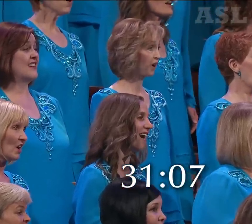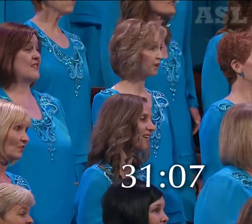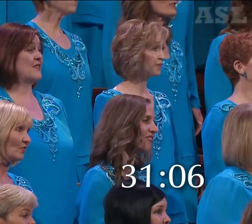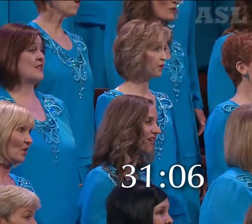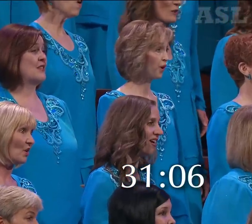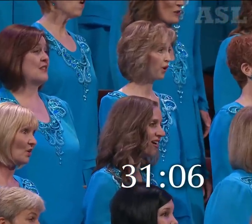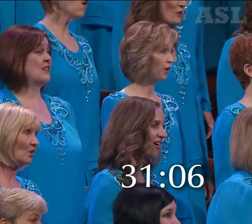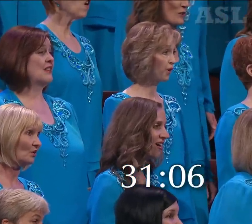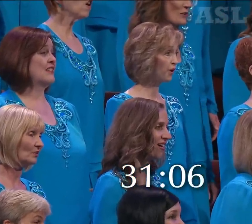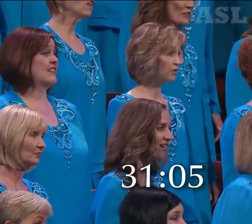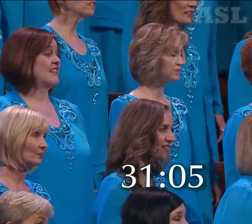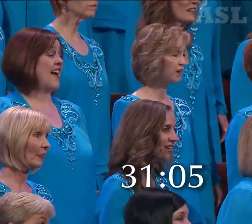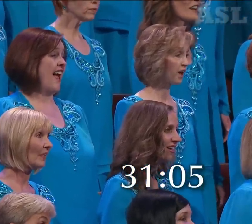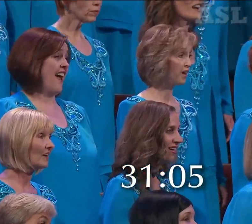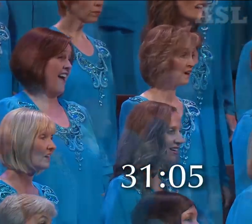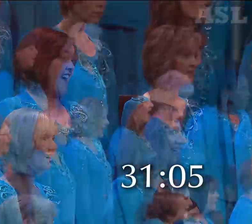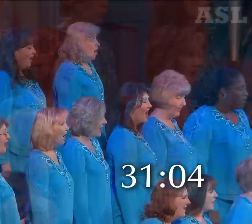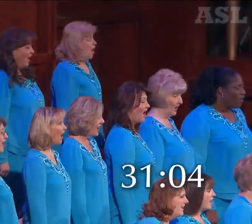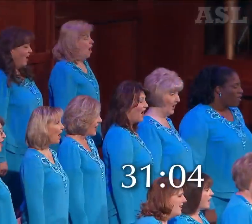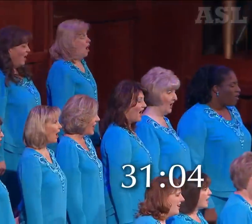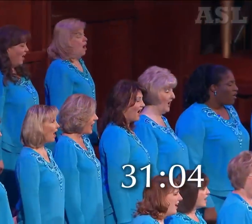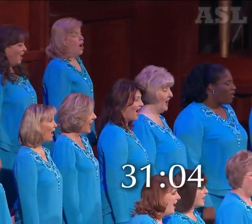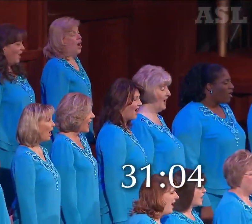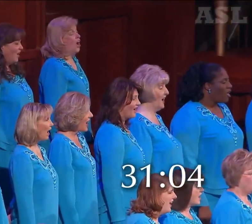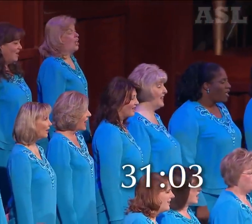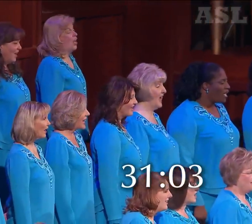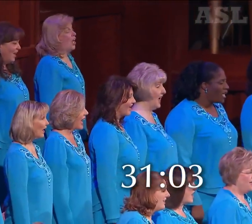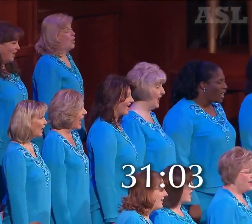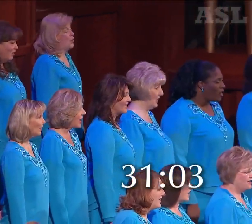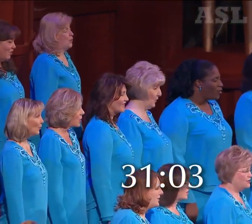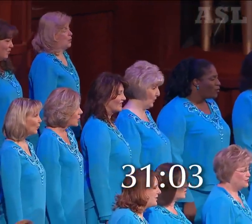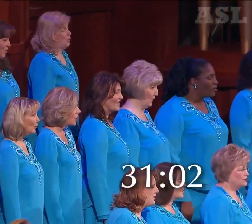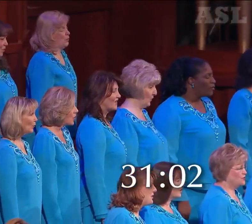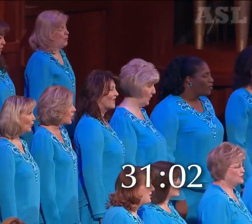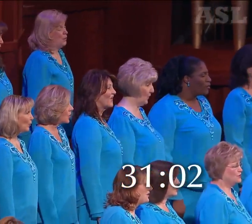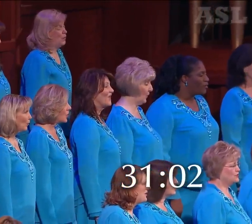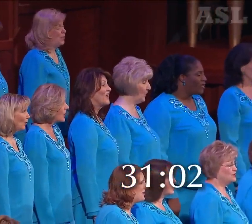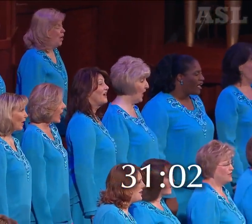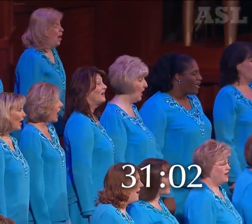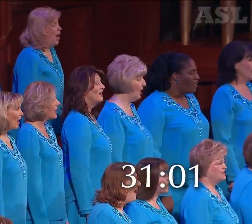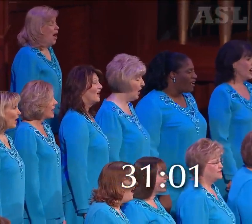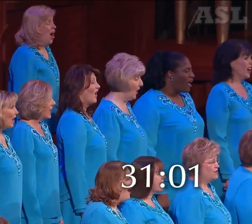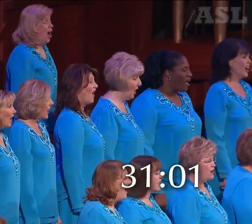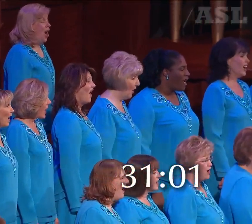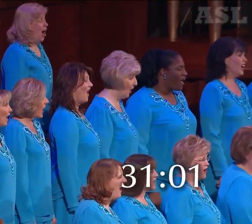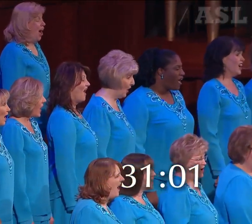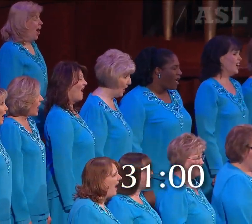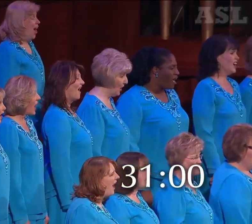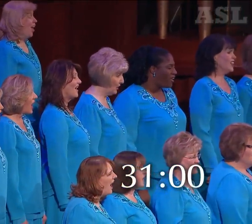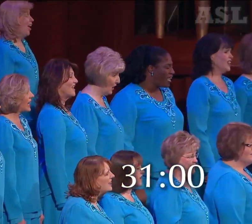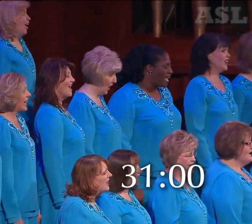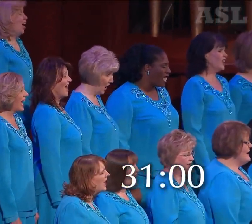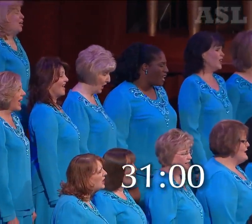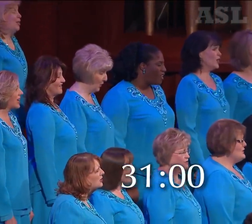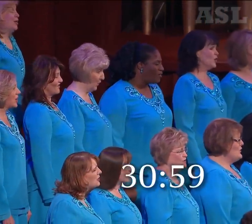THIS IS THE ENGLISH CLOSED CAPTION CHANNEL OF THE CHURCH OF JESUS CHRIST OF LATTER-DAY SAINTS.